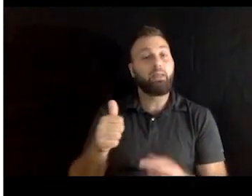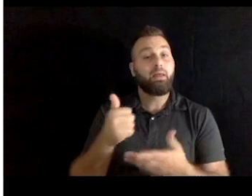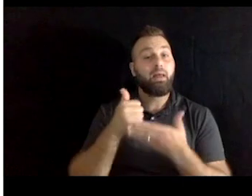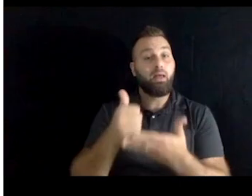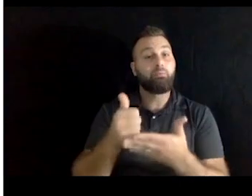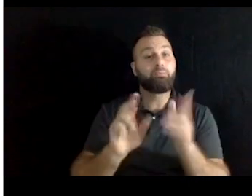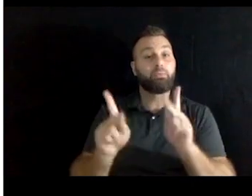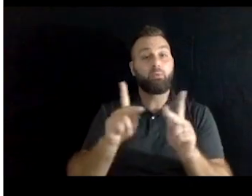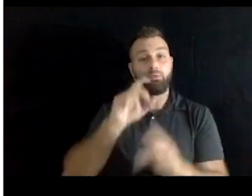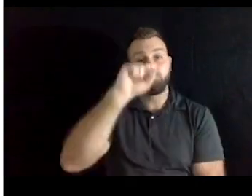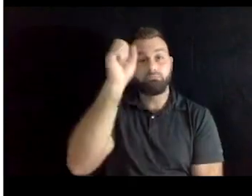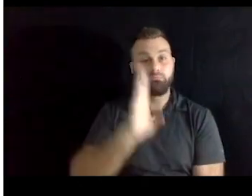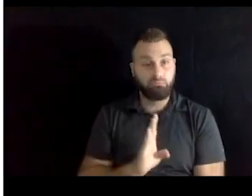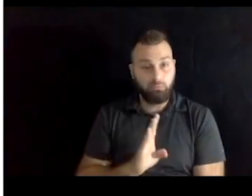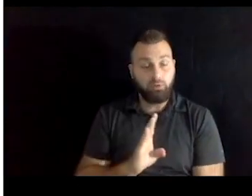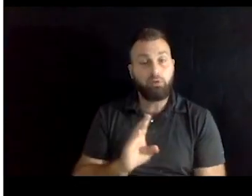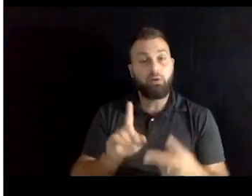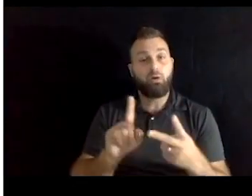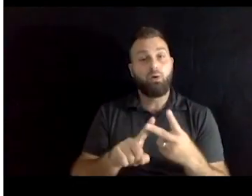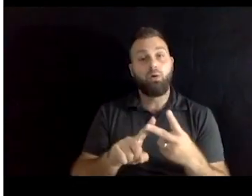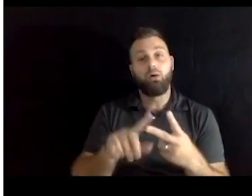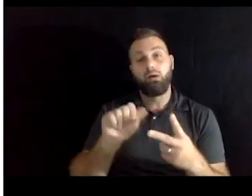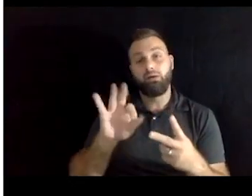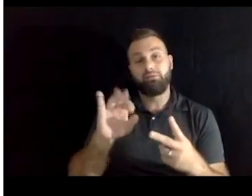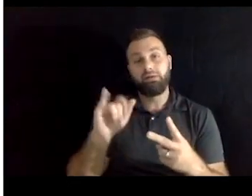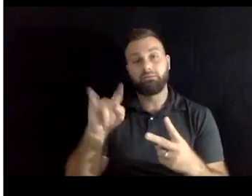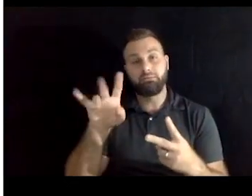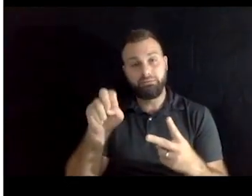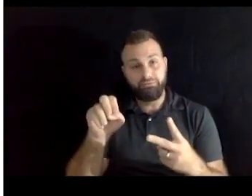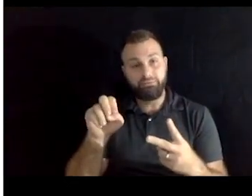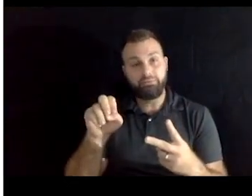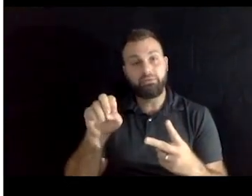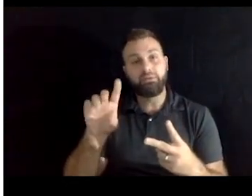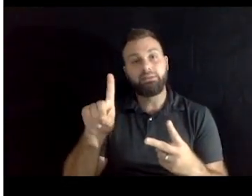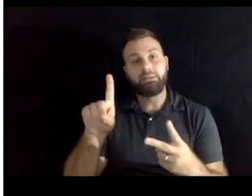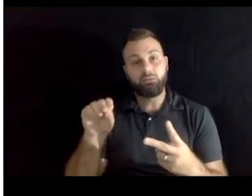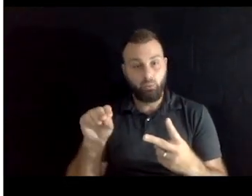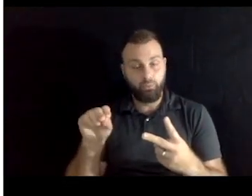affective disorder as their primary impairment or primary disability.